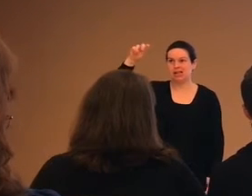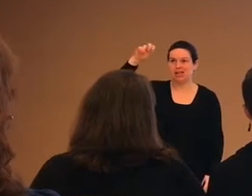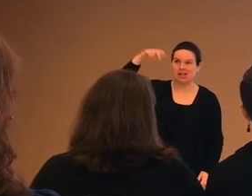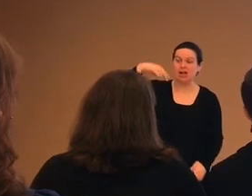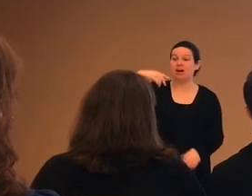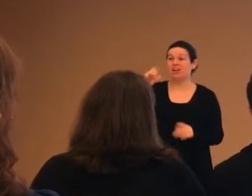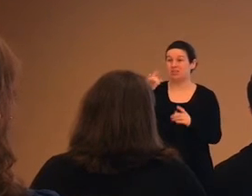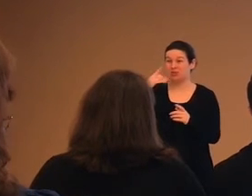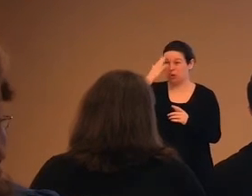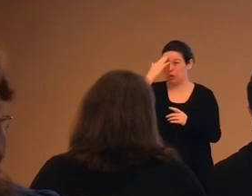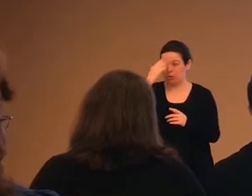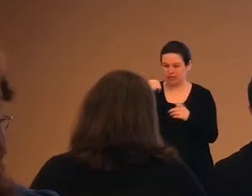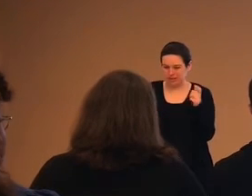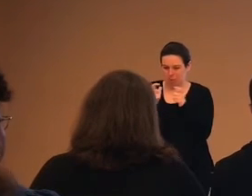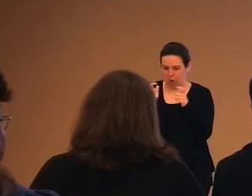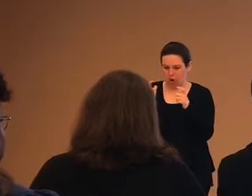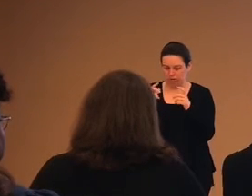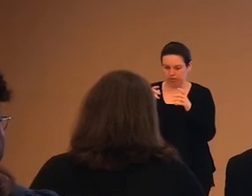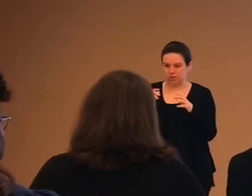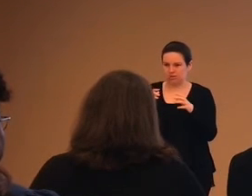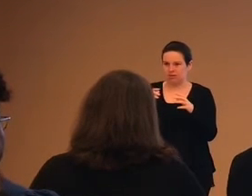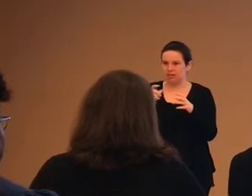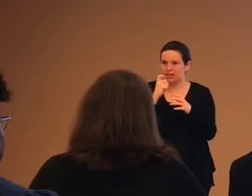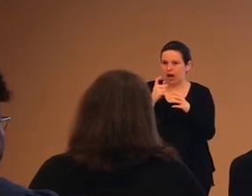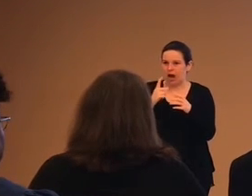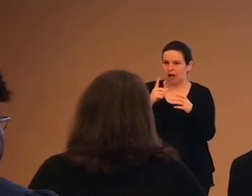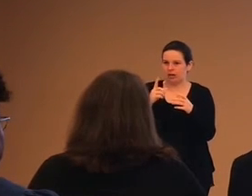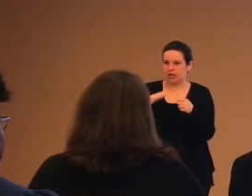Individual capsules that aren't large enough to accommodate a wheelchair